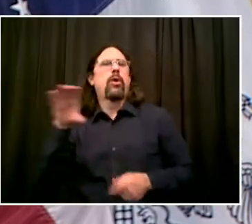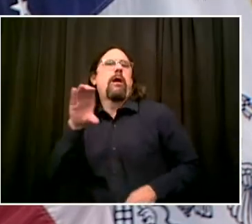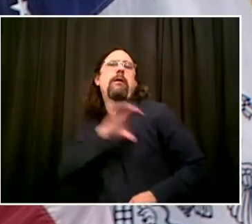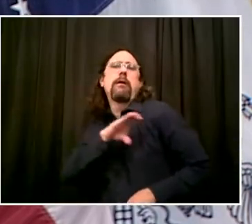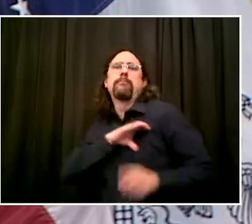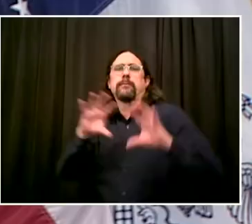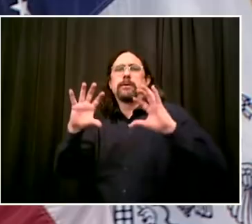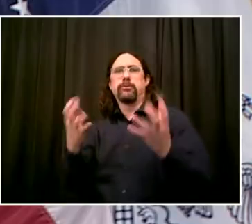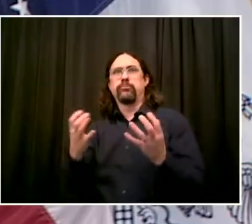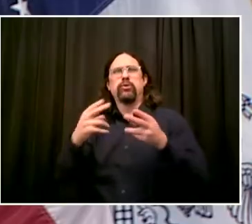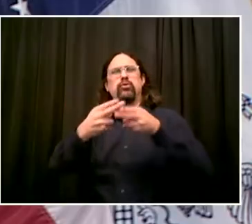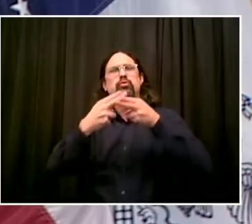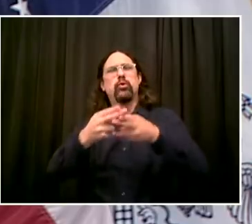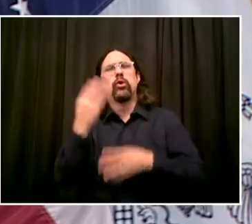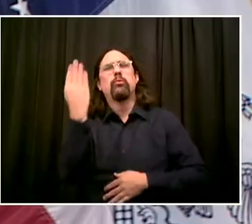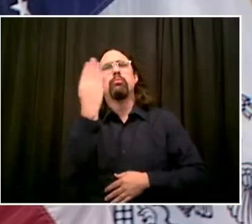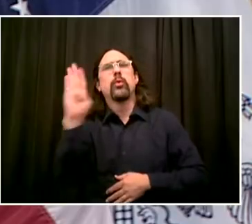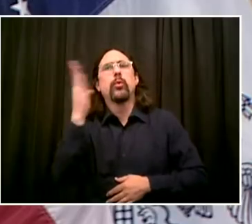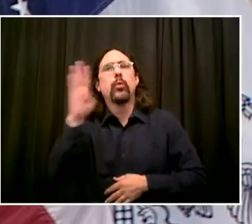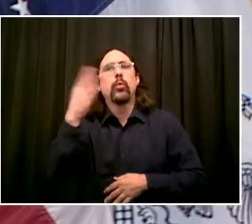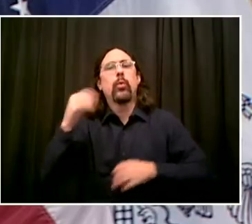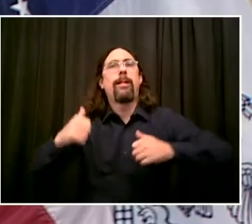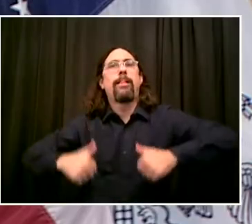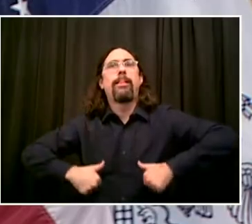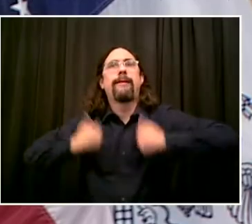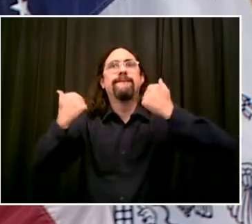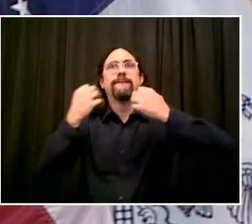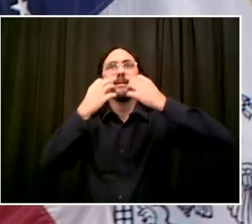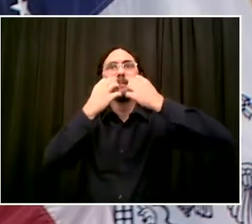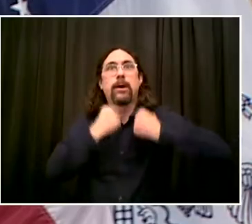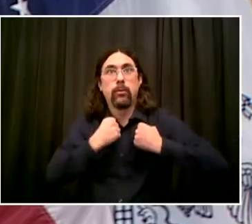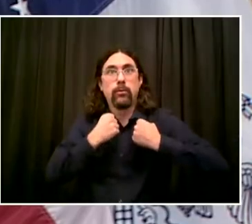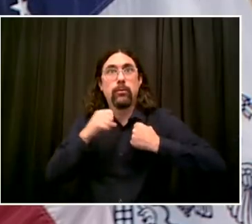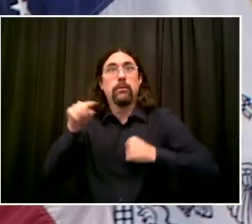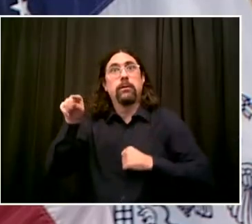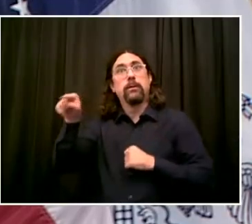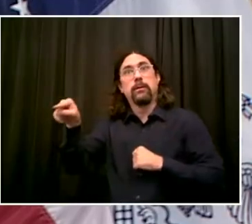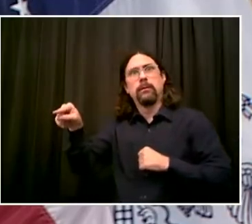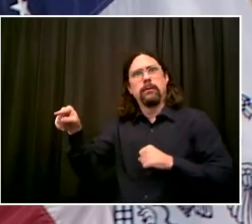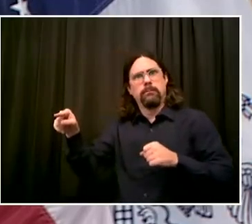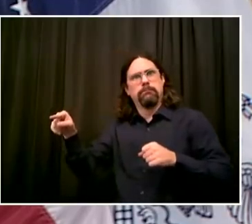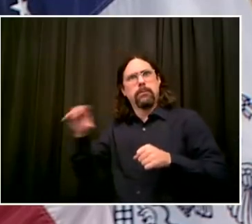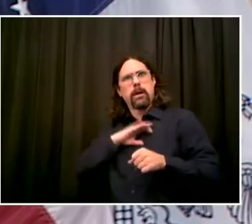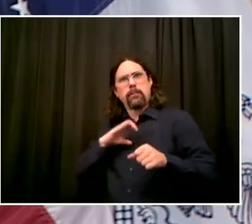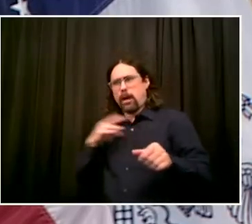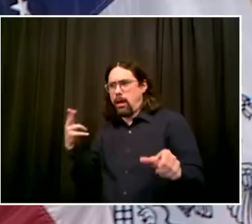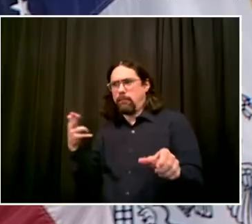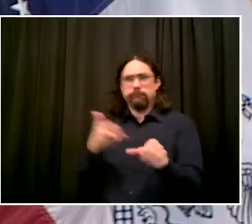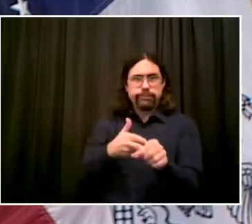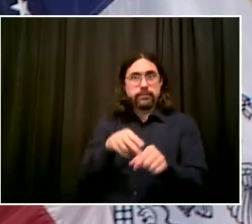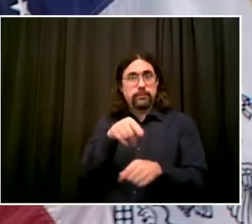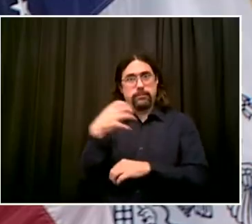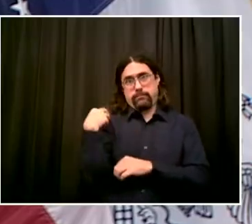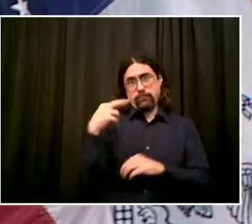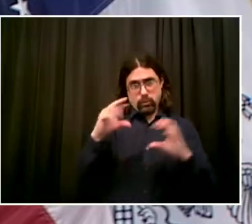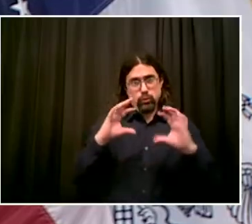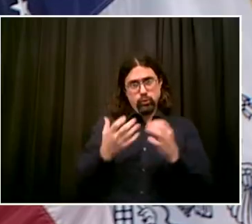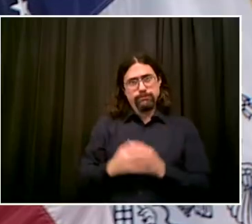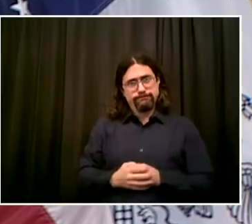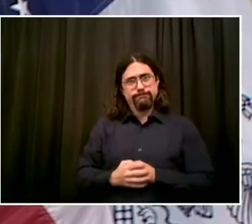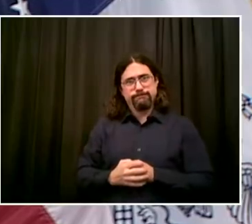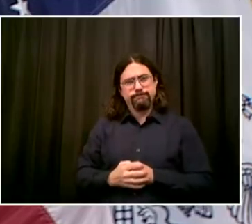WITH THE SBA?